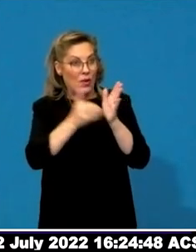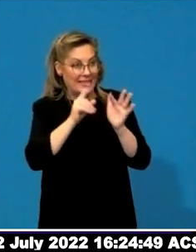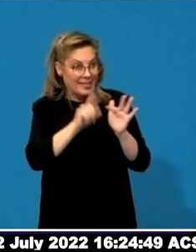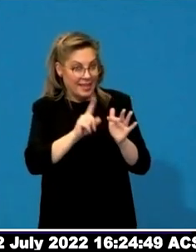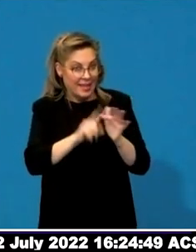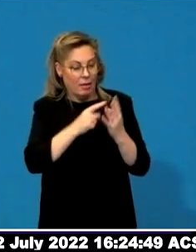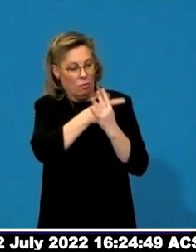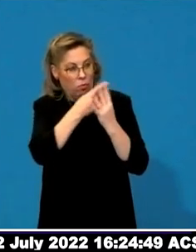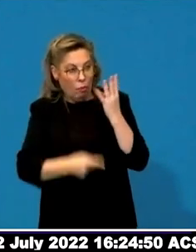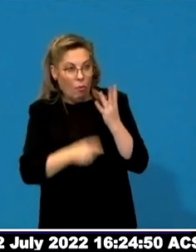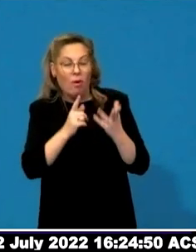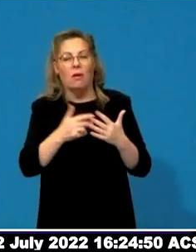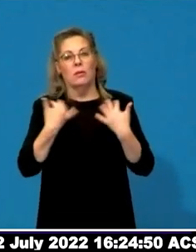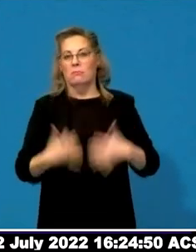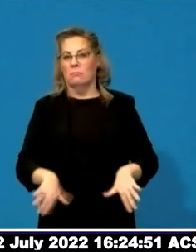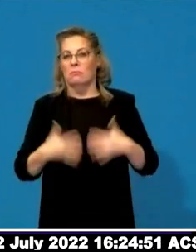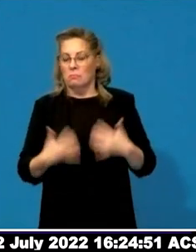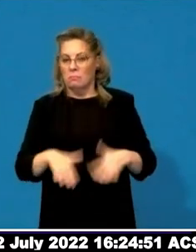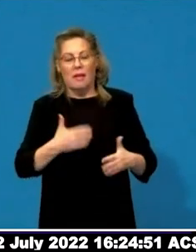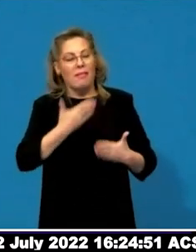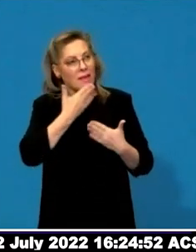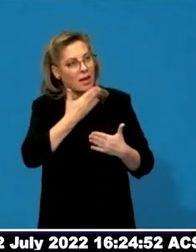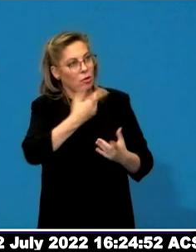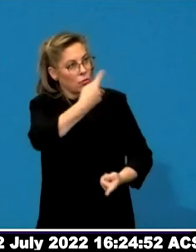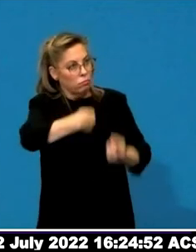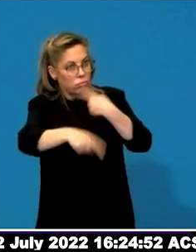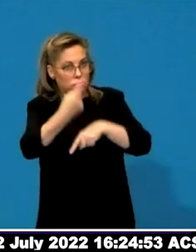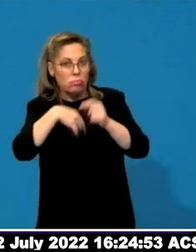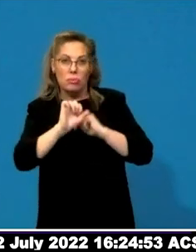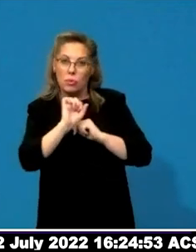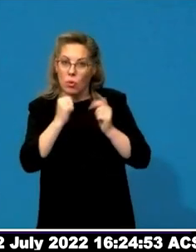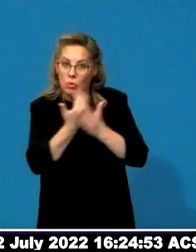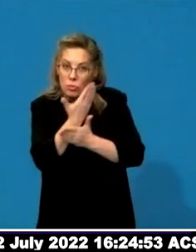and for telling us about Boyzie's story and your own experiences.